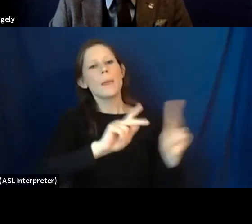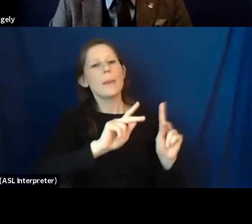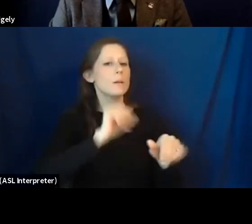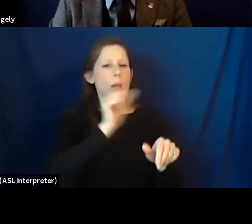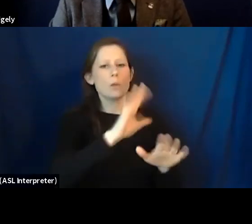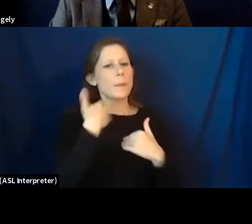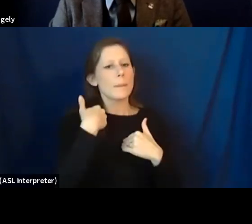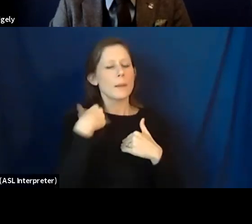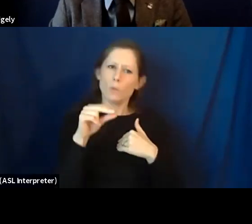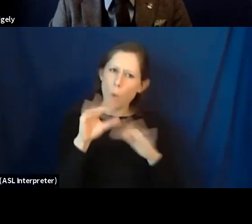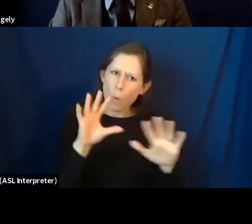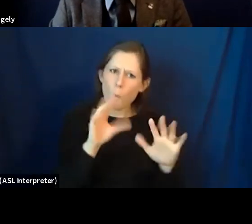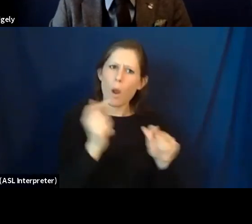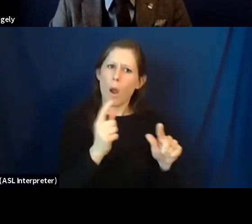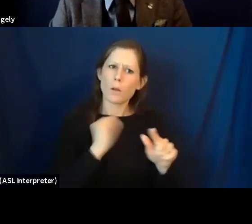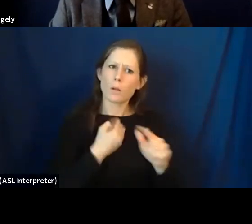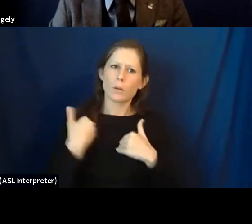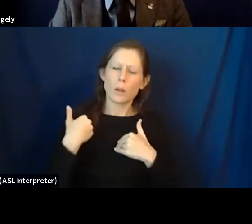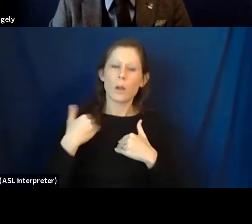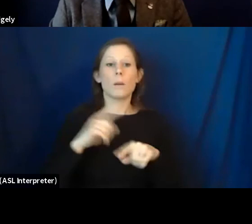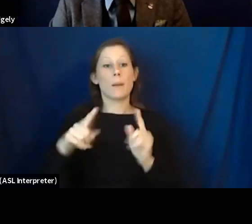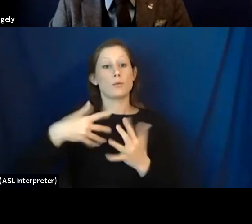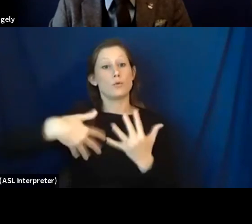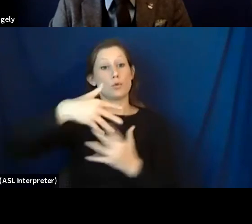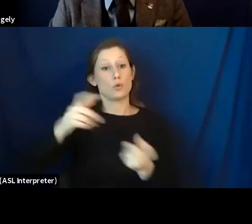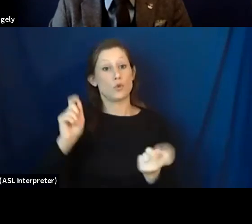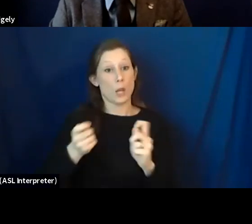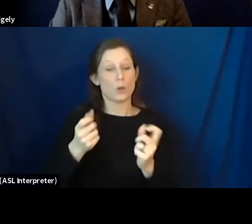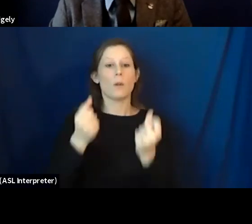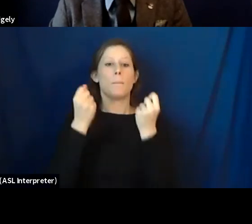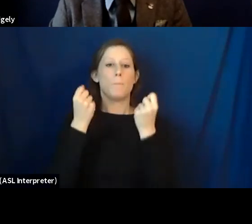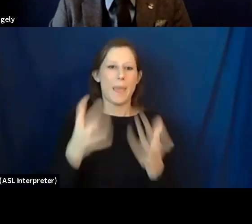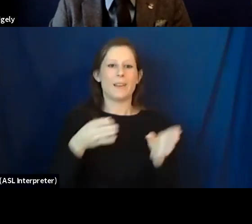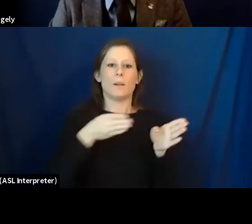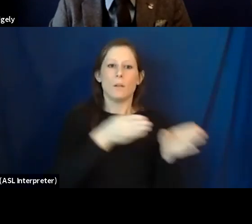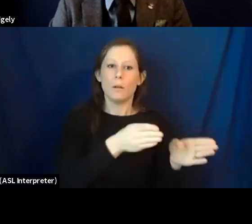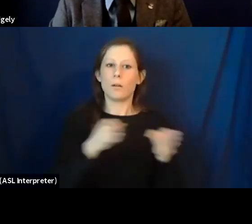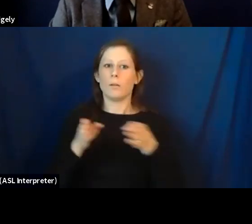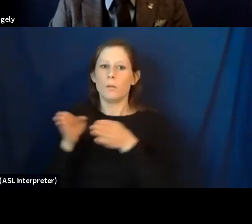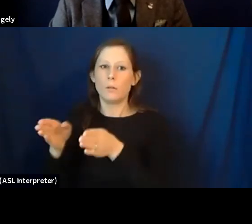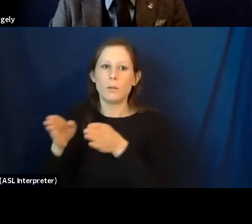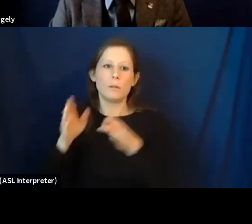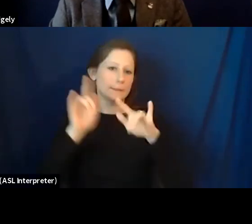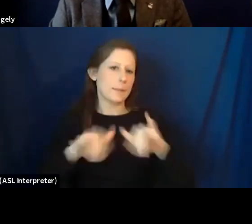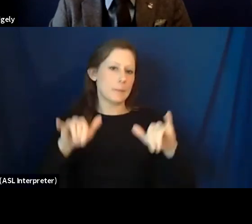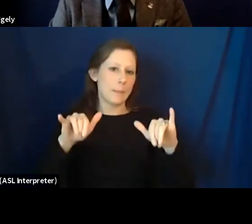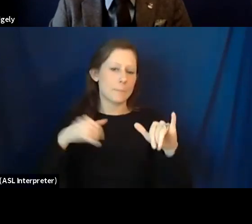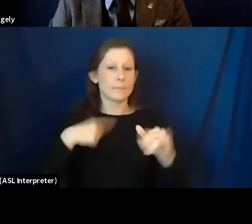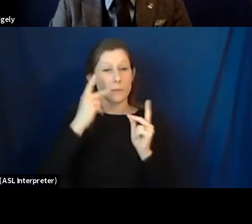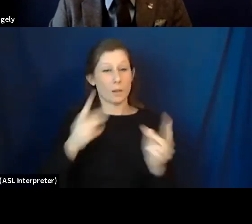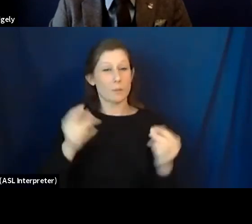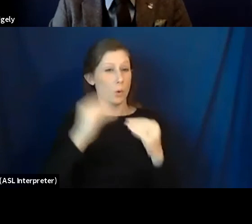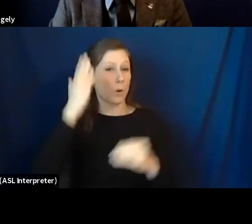change comes from multiple directions at one time but i i see much more awareness now than